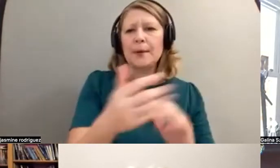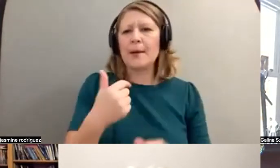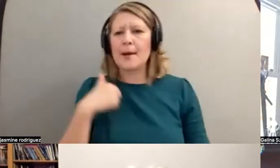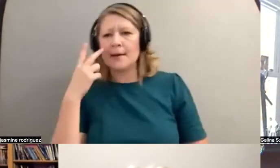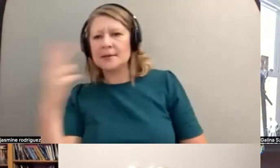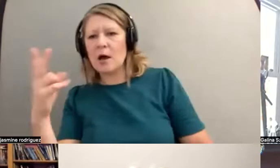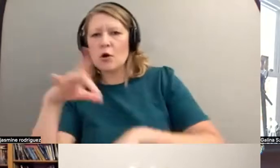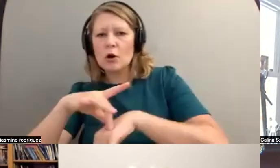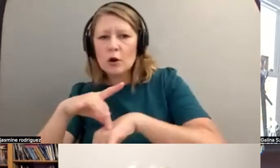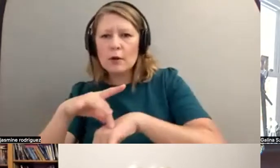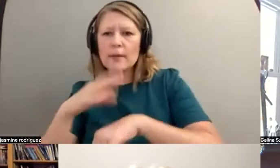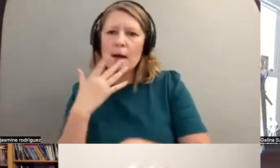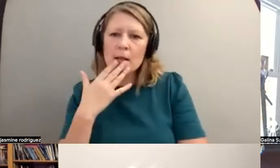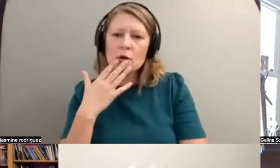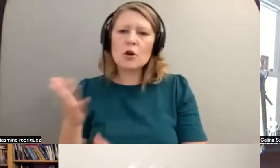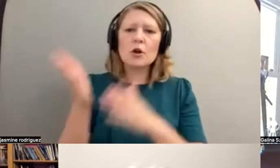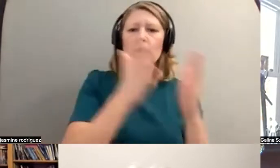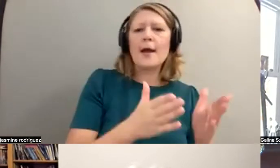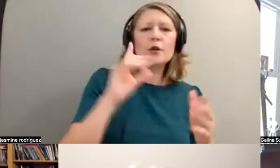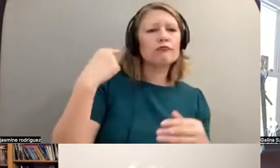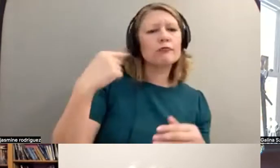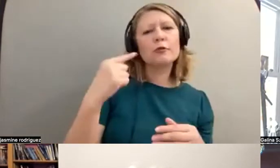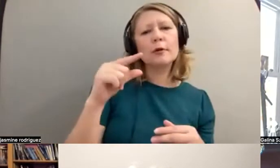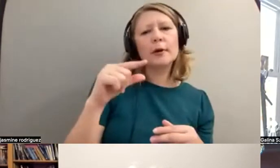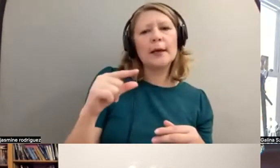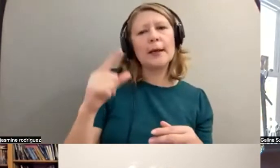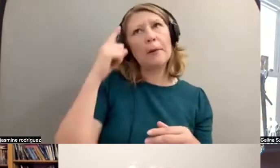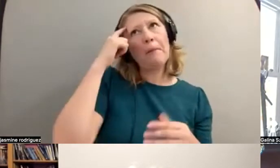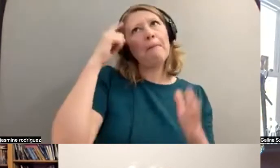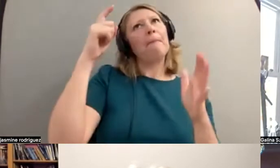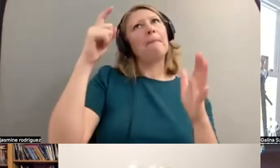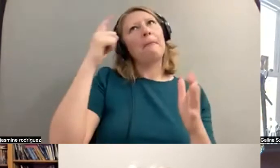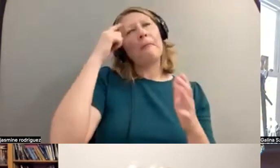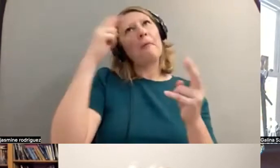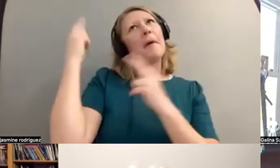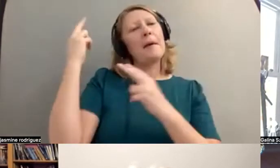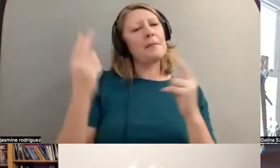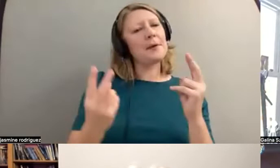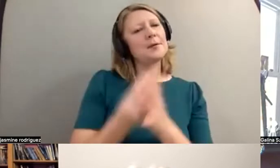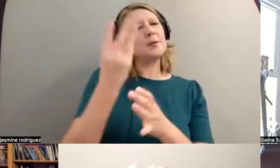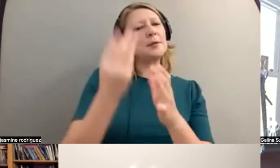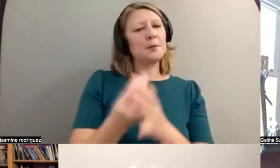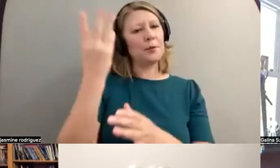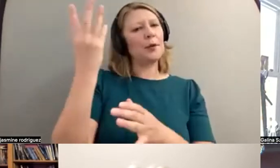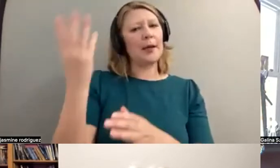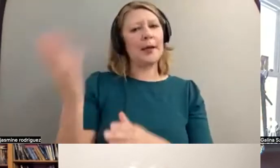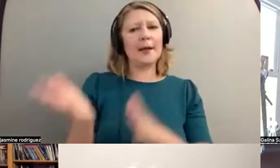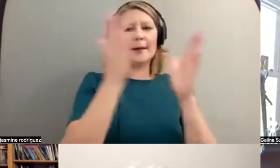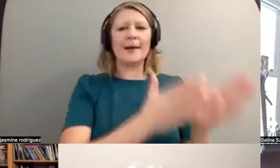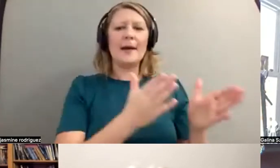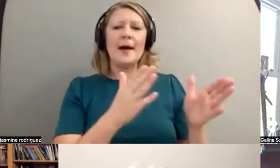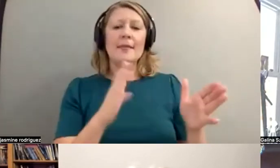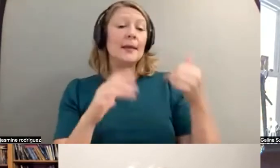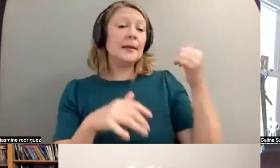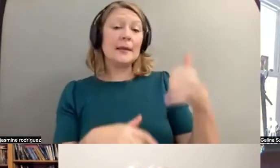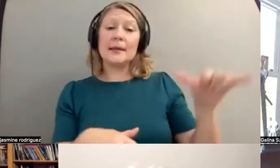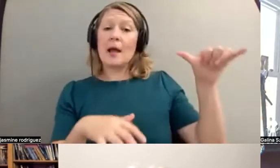coming in the Spring, and then there is Summer, yellow, bright sun. And then there is Harvest,